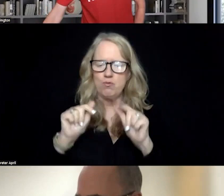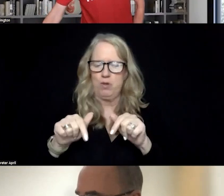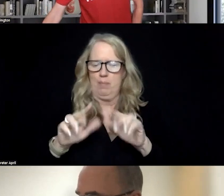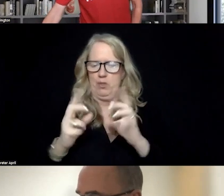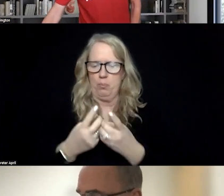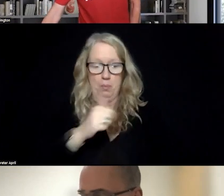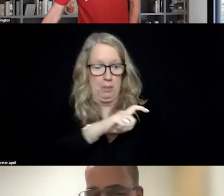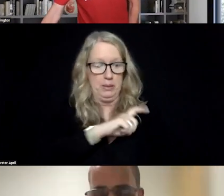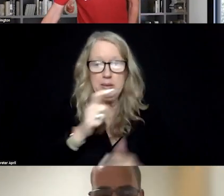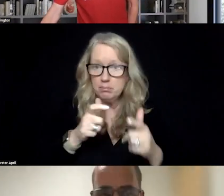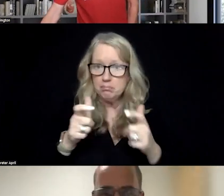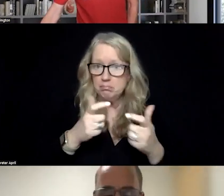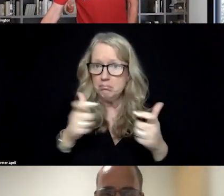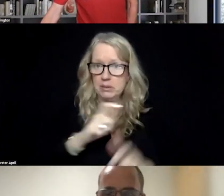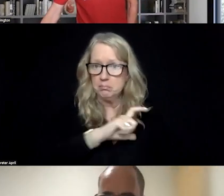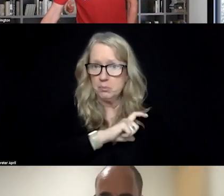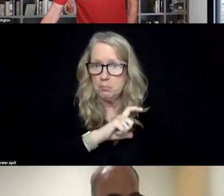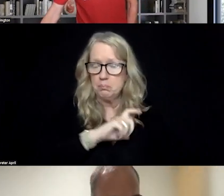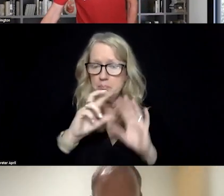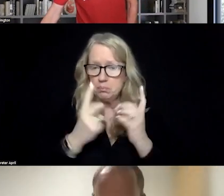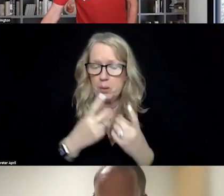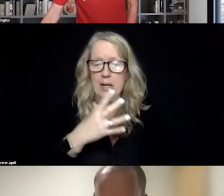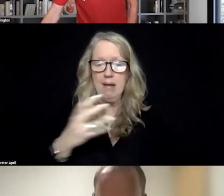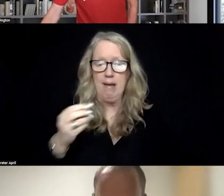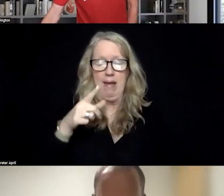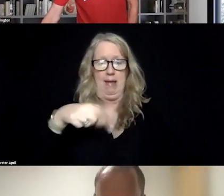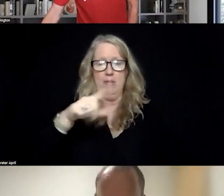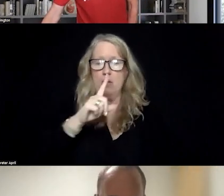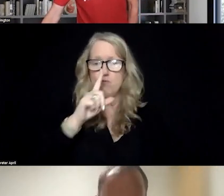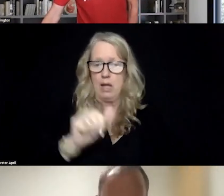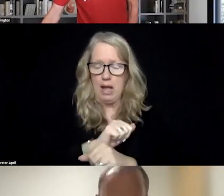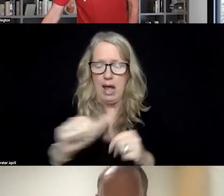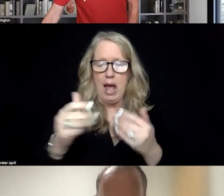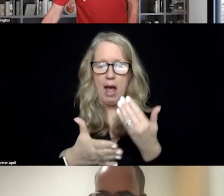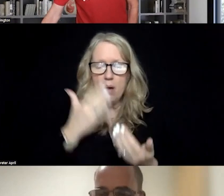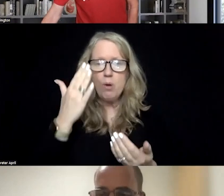MAJOR POLICE DEPARTMENT AND THEY HAVE ALMOST EVERY OPTION